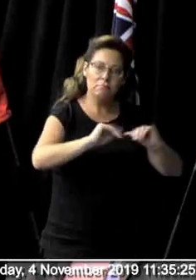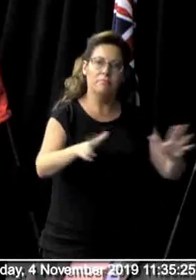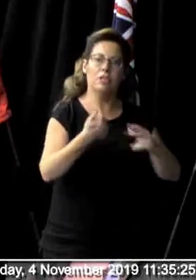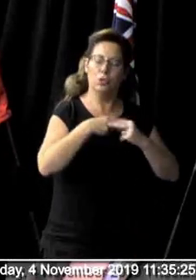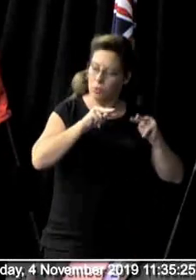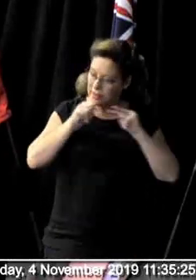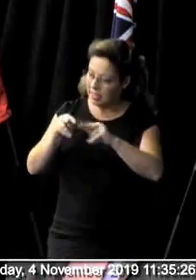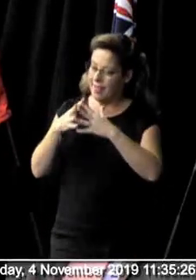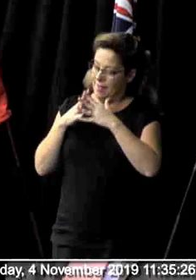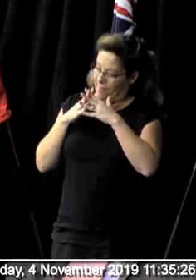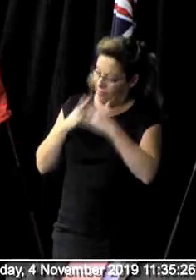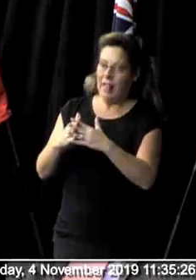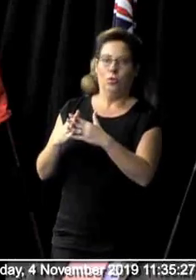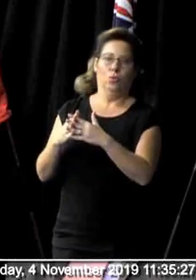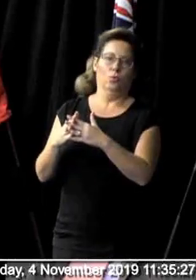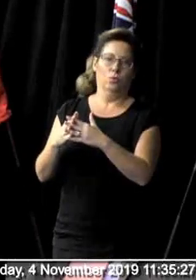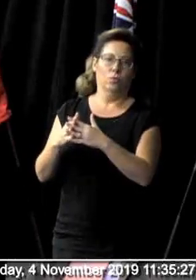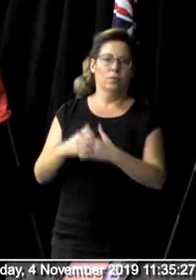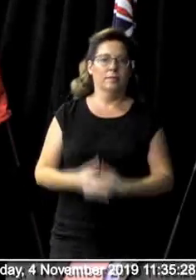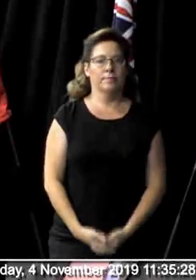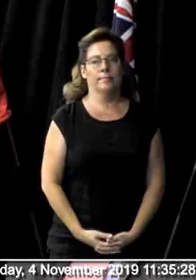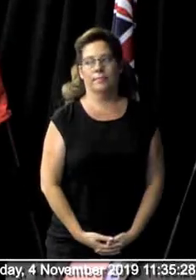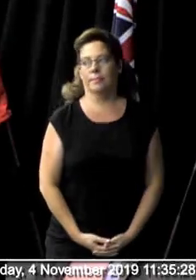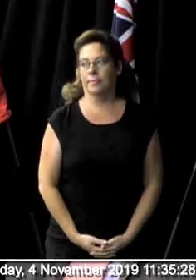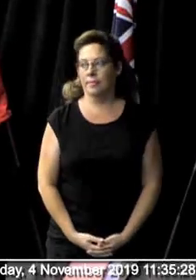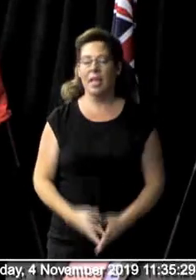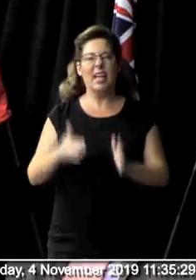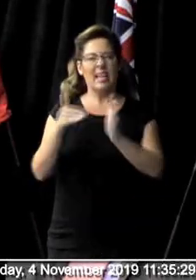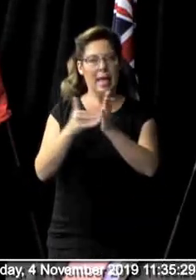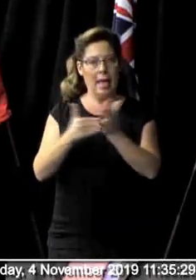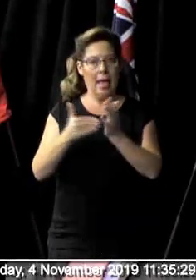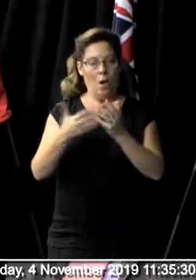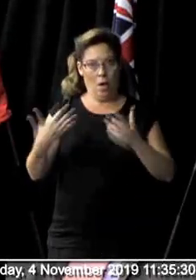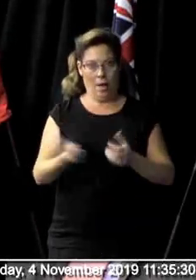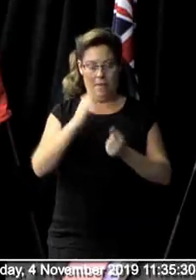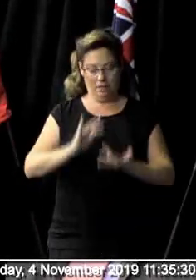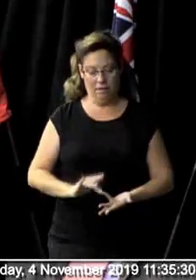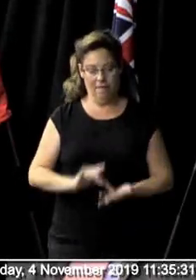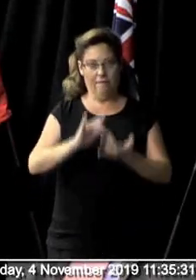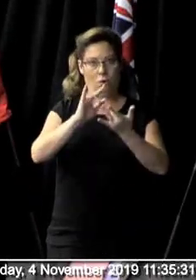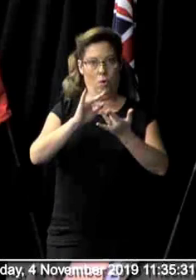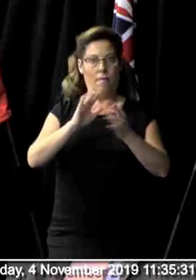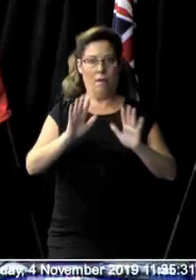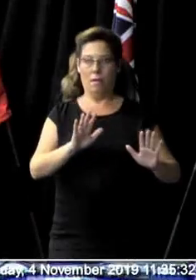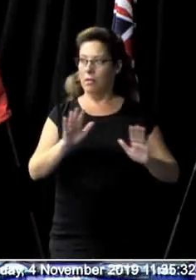May I now move to the formality of tender. Well, Dr Mellifont, we may take the opportunity... Thank you.